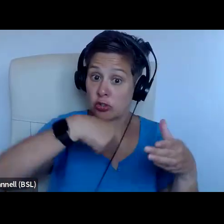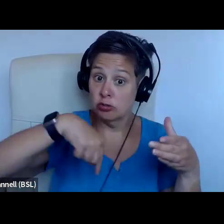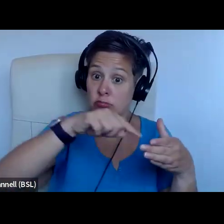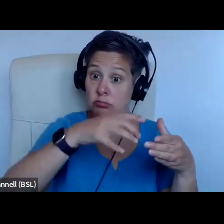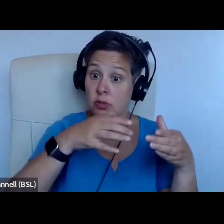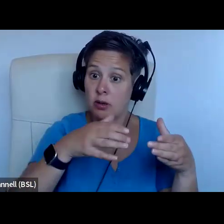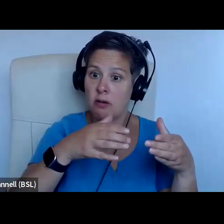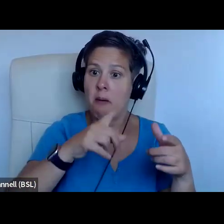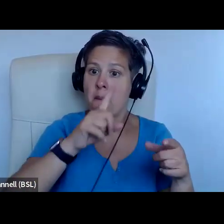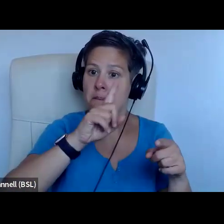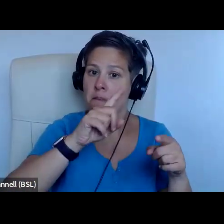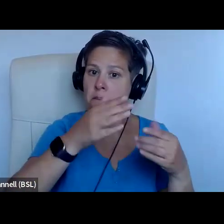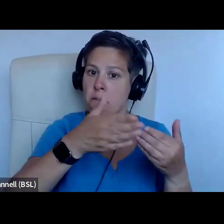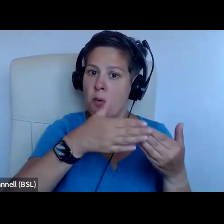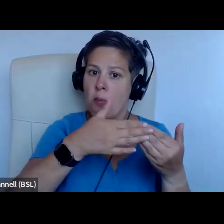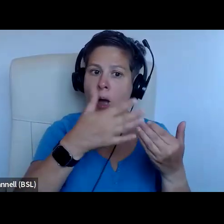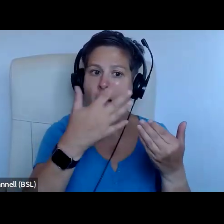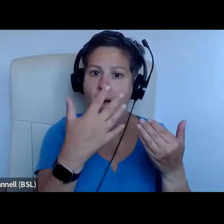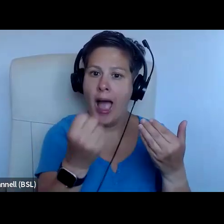to develop strategies to